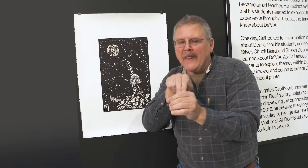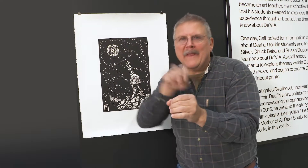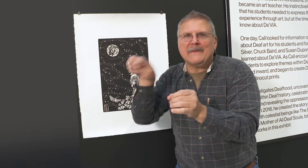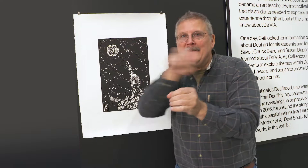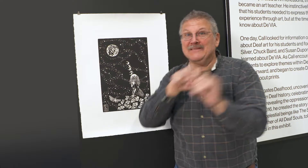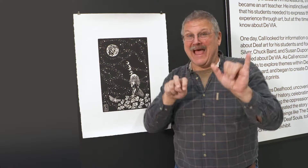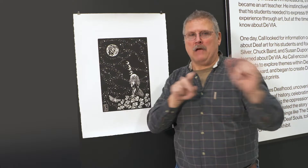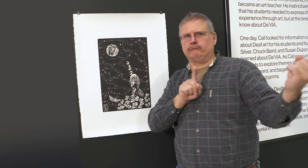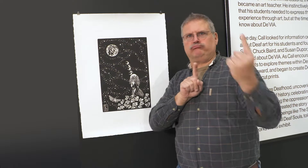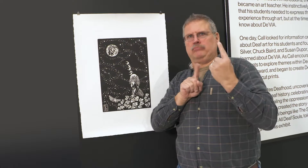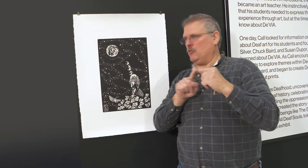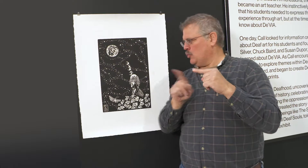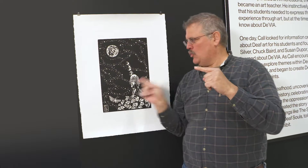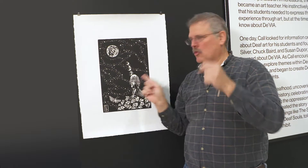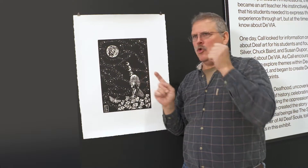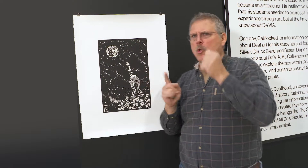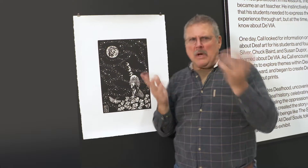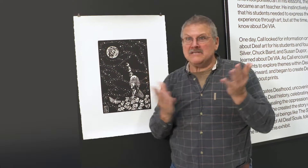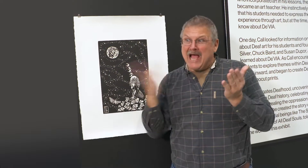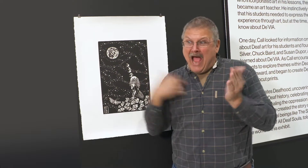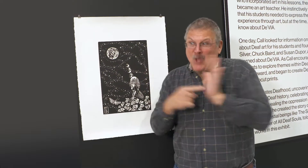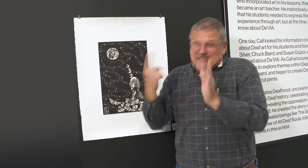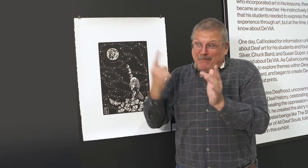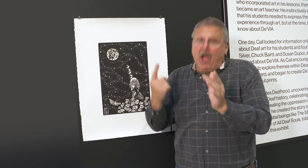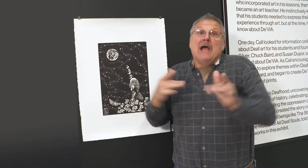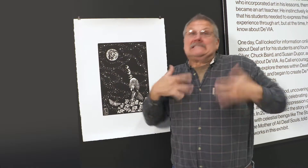The moth told Luna it had something special to show her,